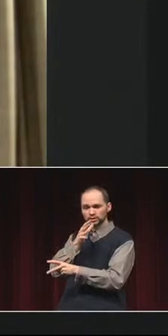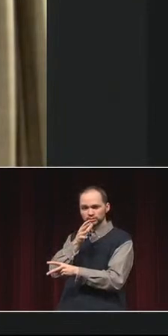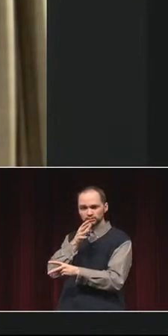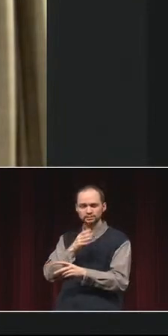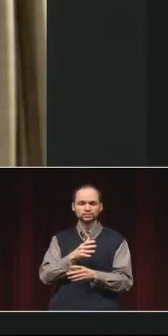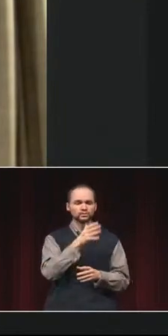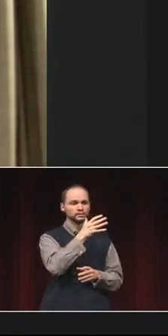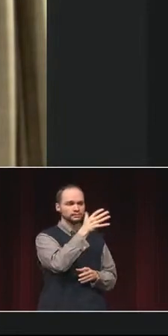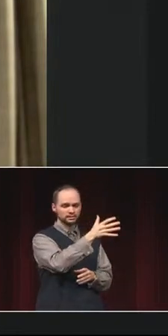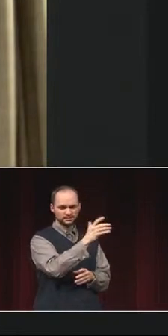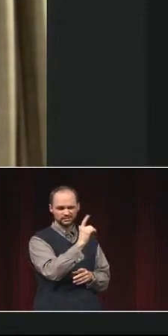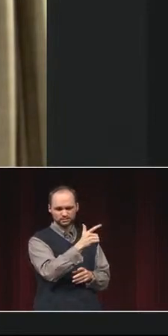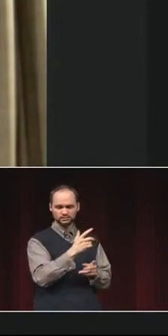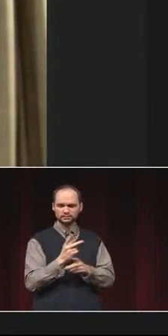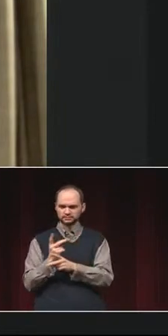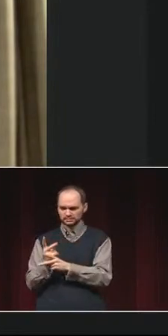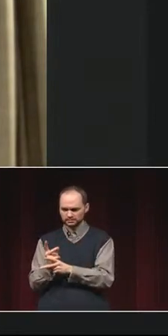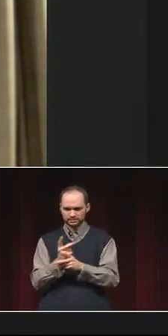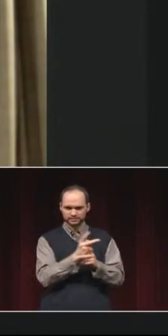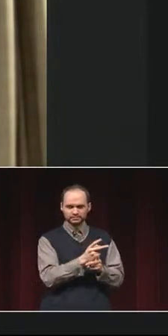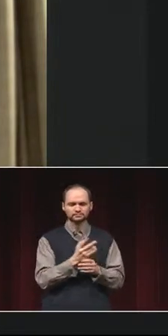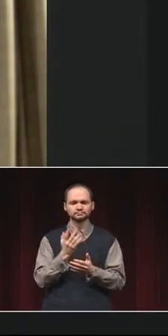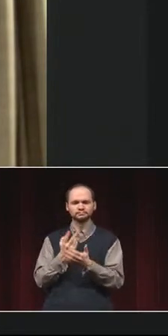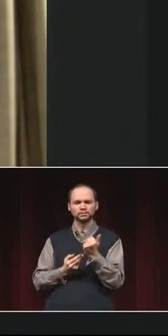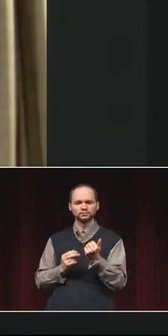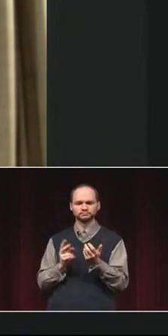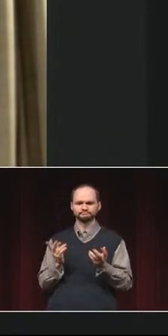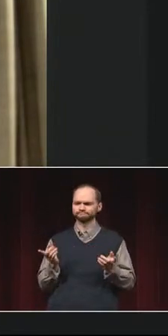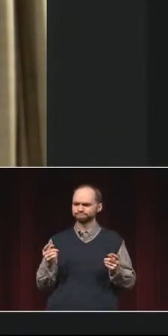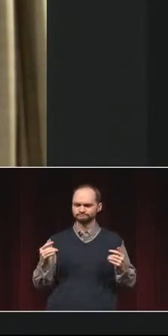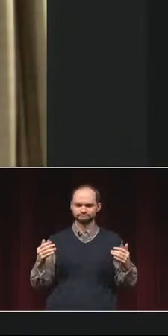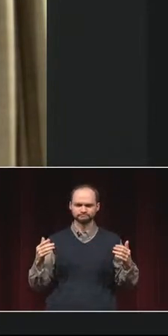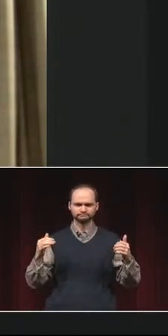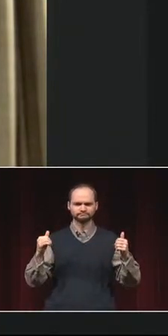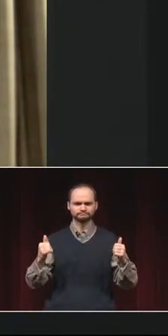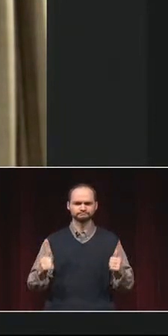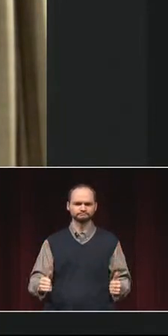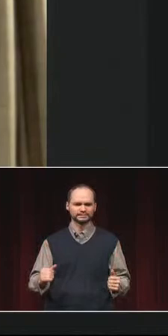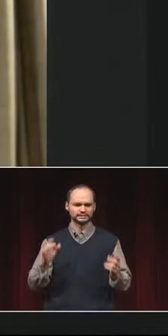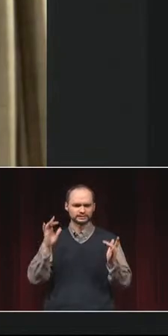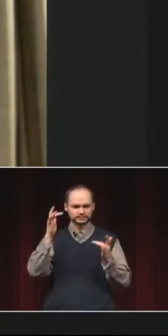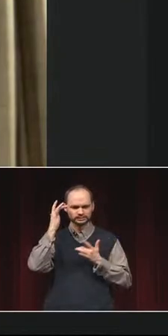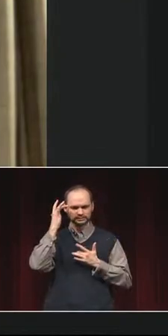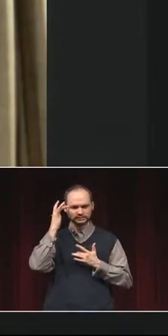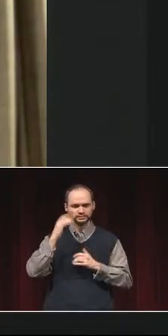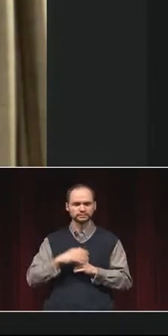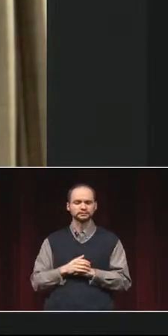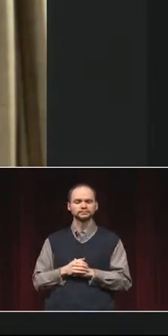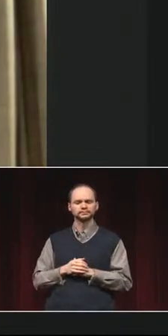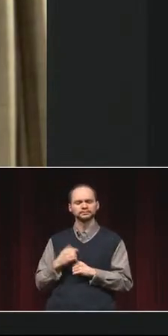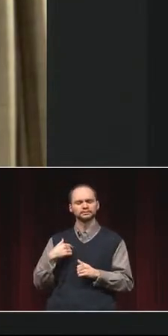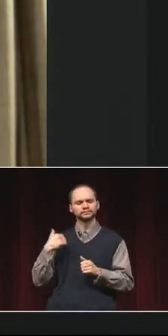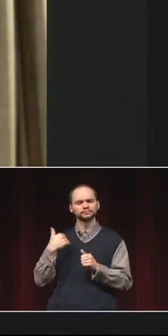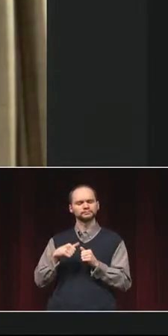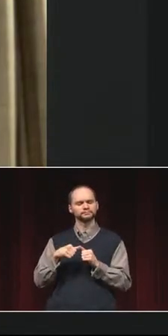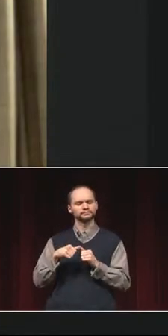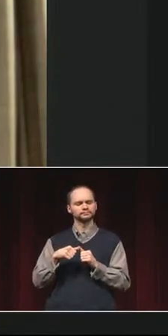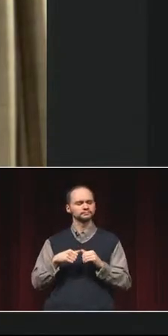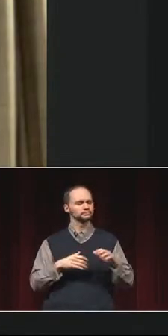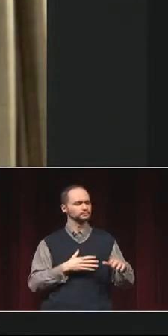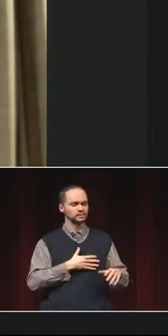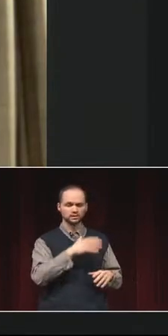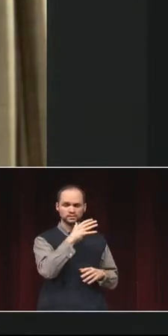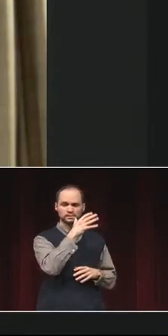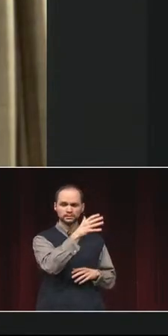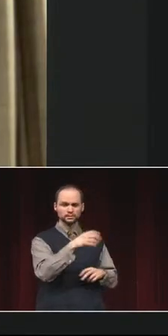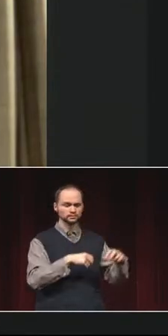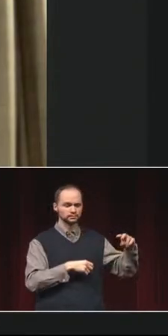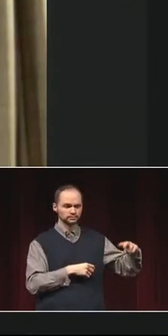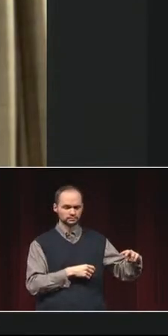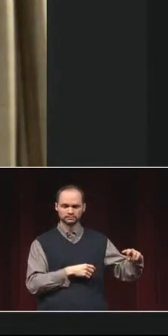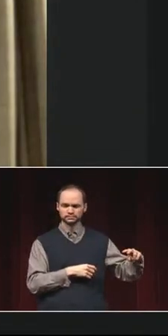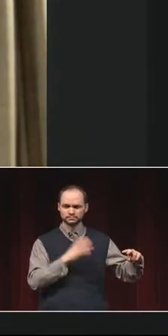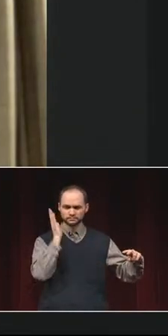ill. But sitting beside my grandmother, sitting by her bed and listening to her stories